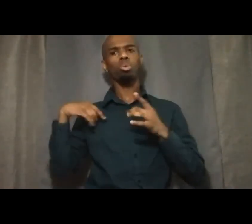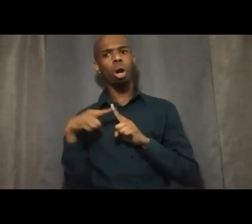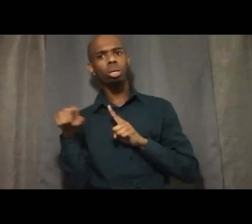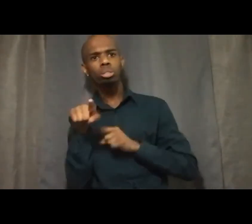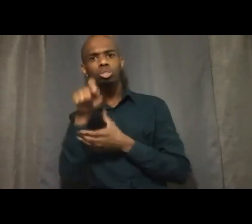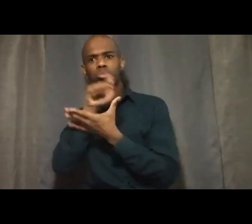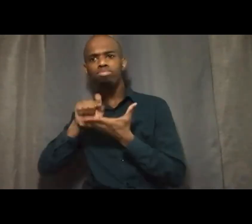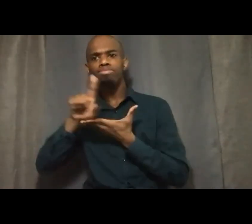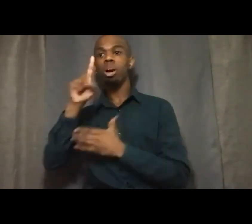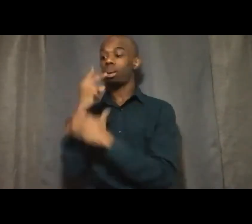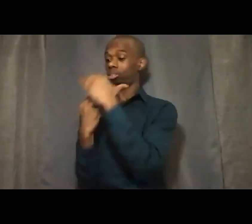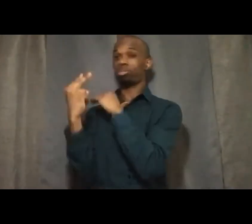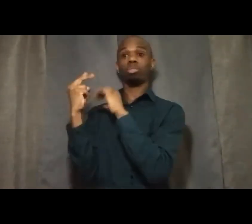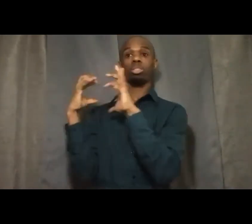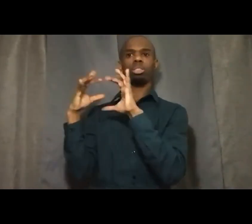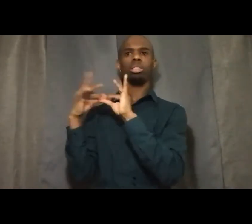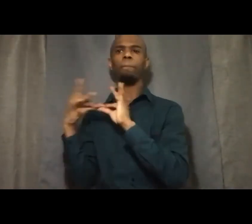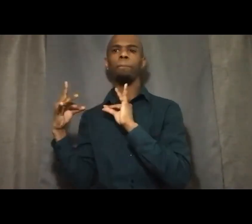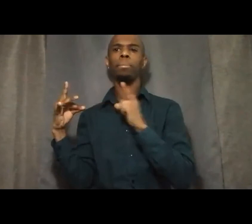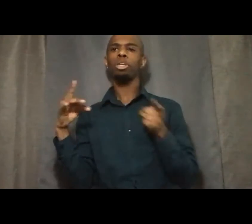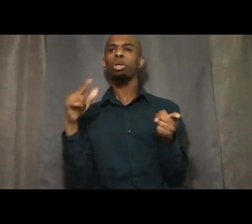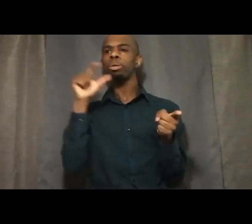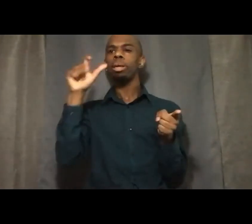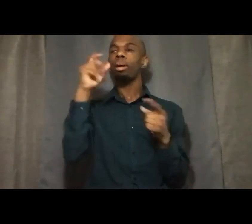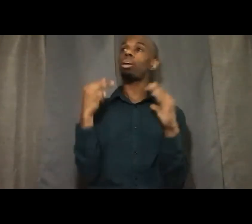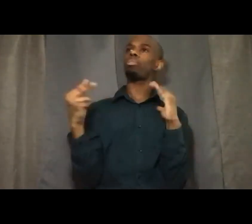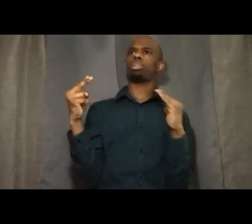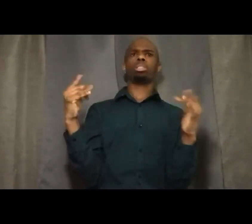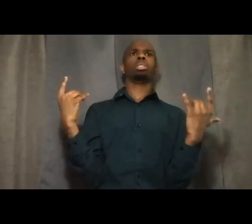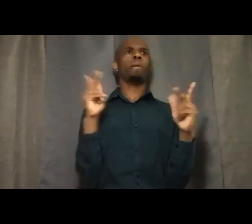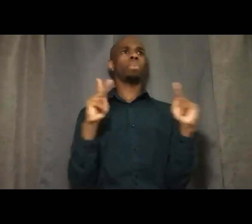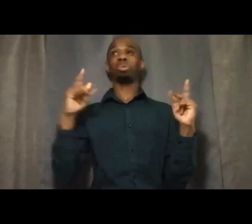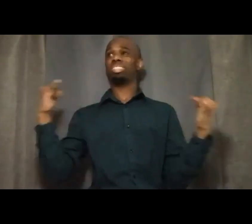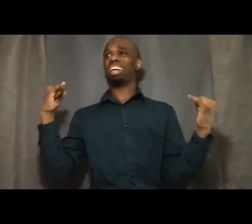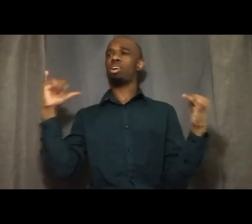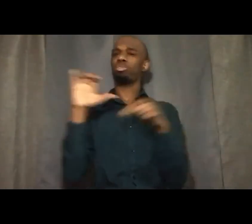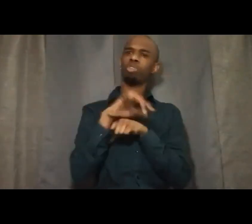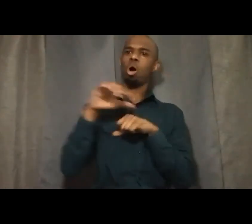people living in tents or people starving, right. We all visioned people having all of what they need